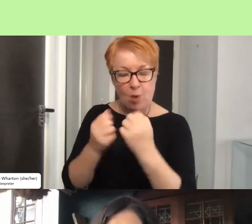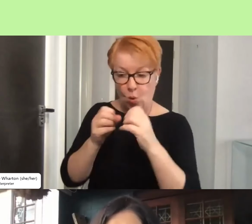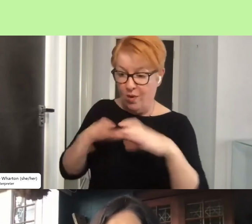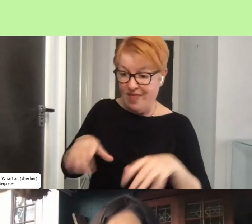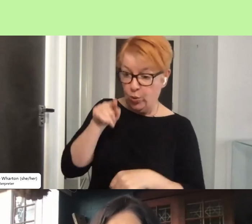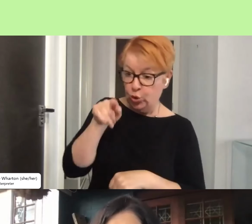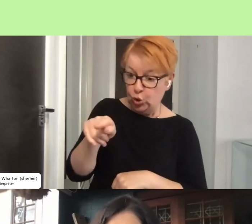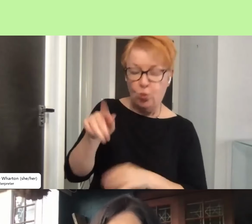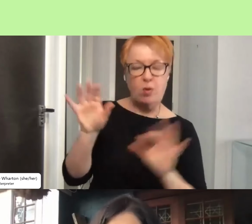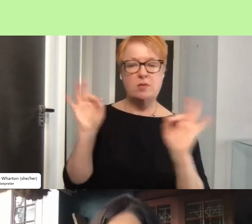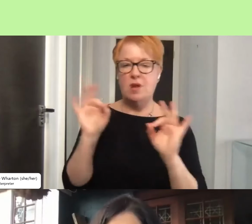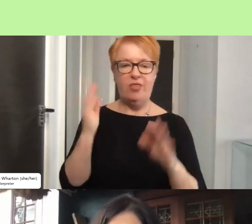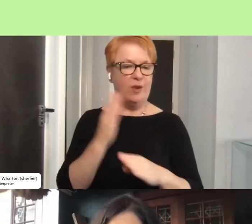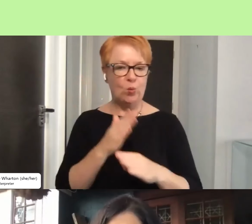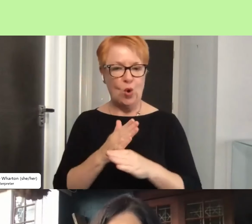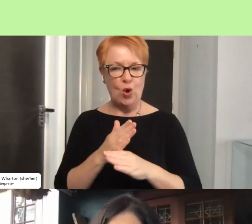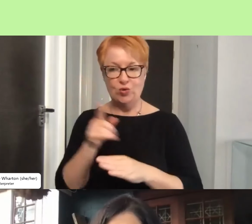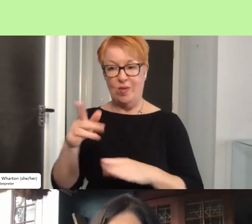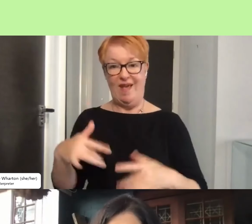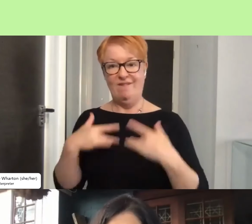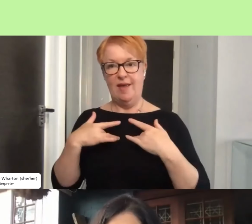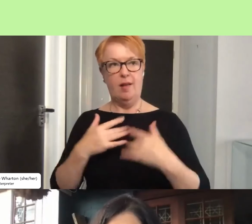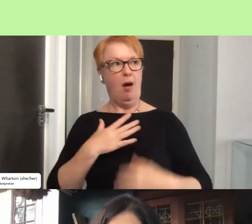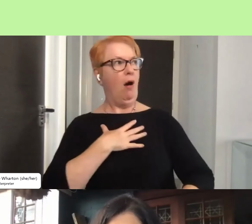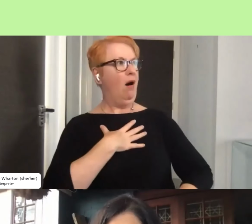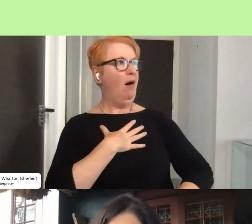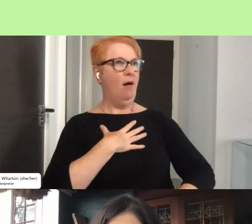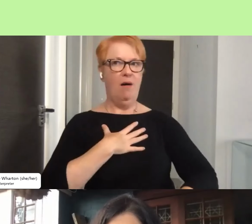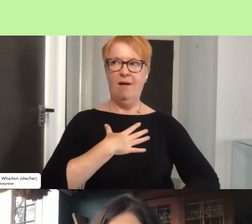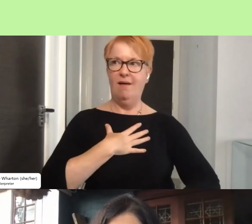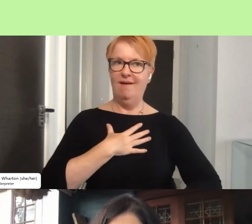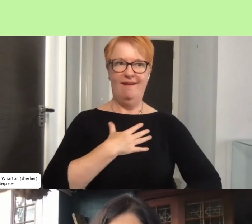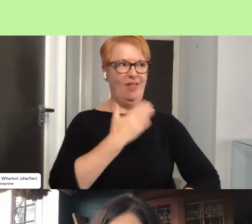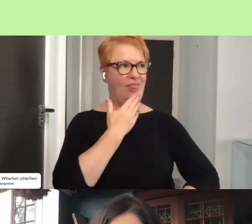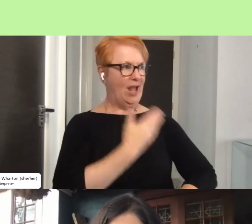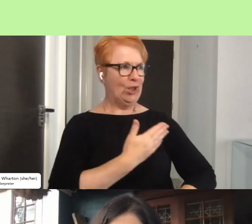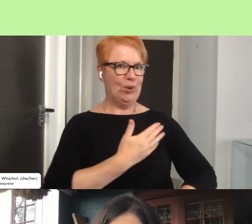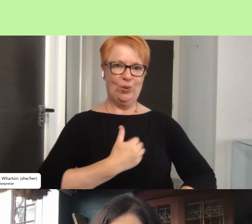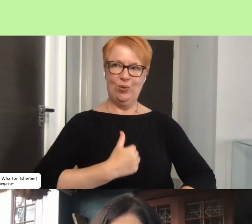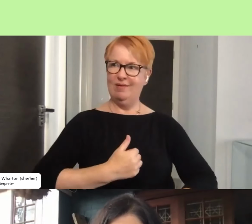But it was also you know, like we had procured curators and the artists I never saw